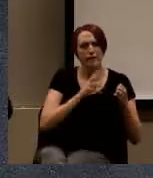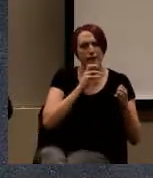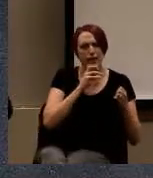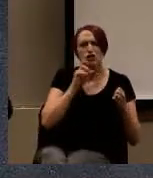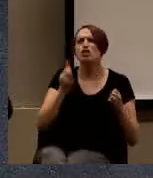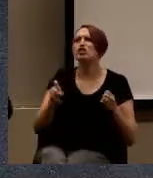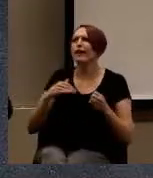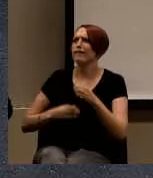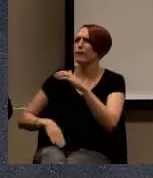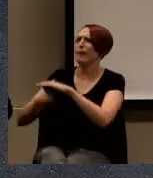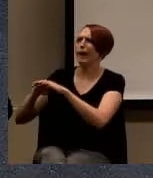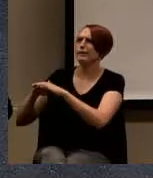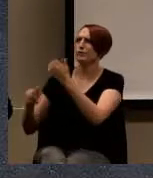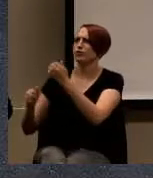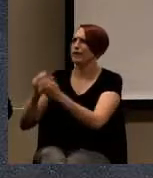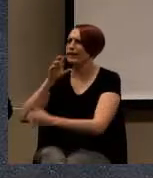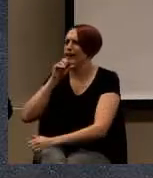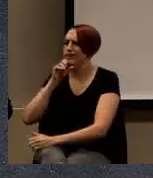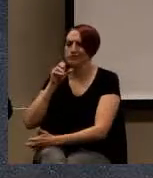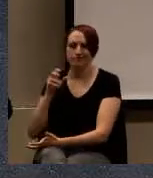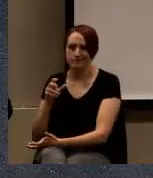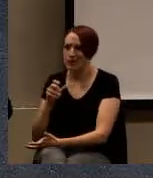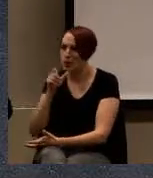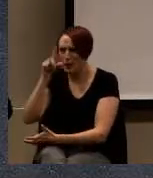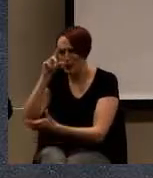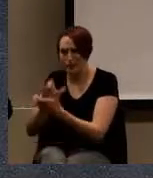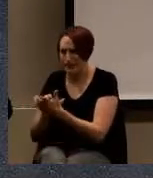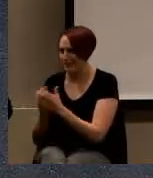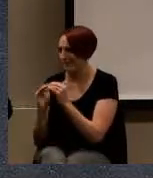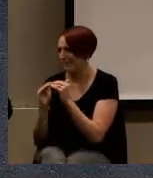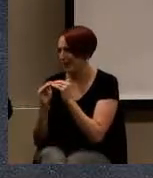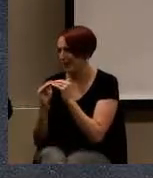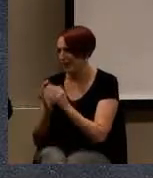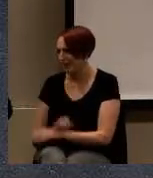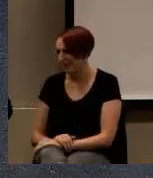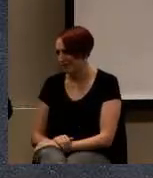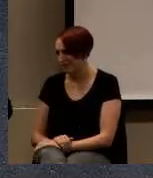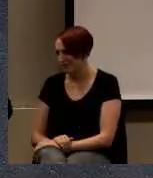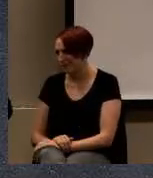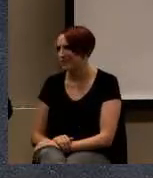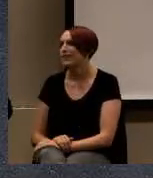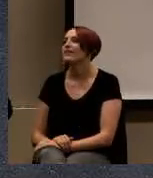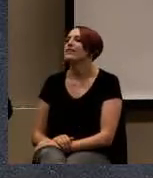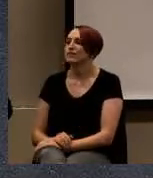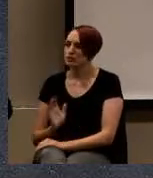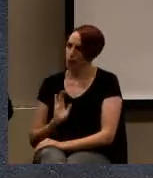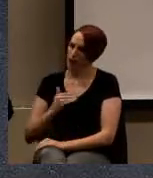that that's fair because when it comes to any of our, you know especially legislative advocacy, you